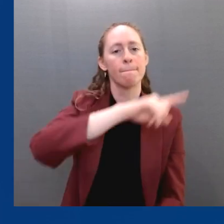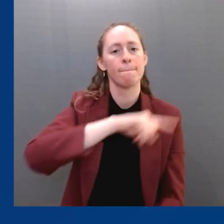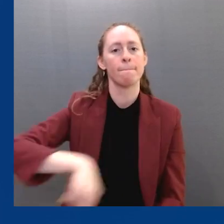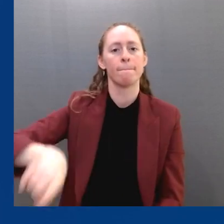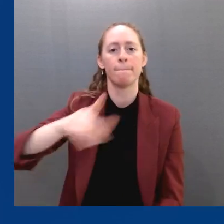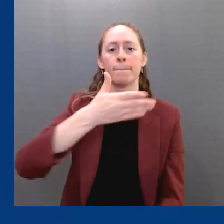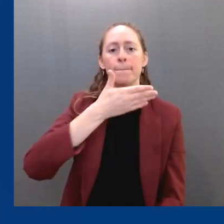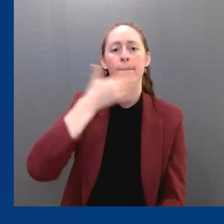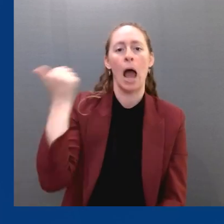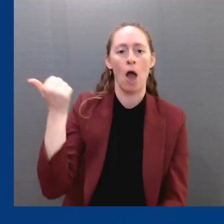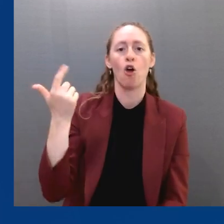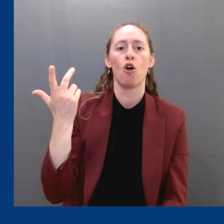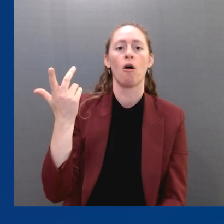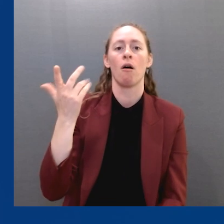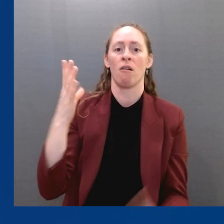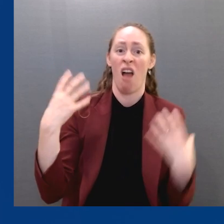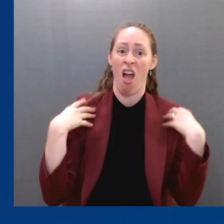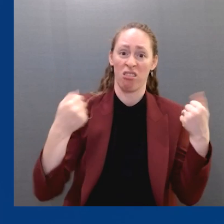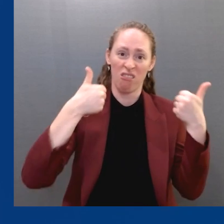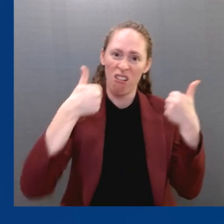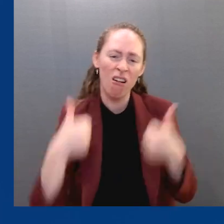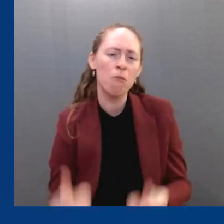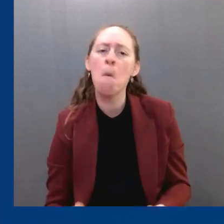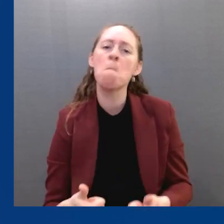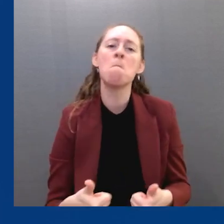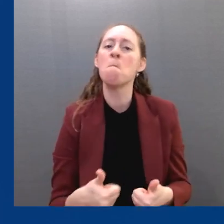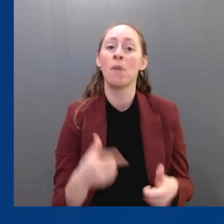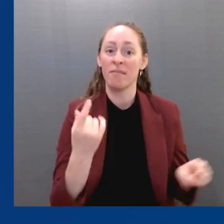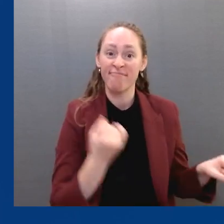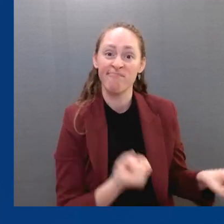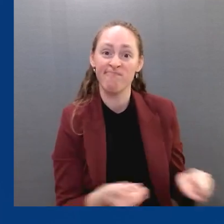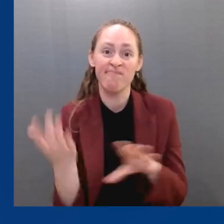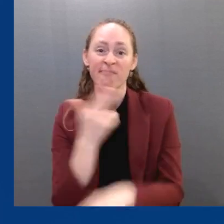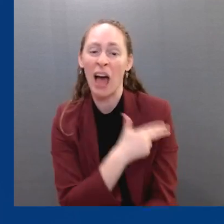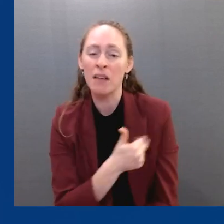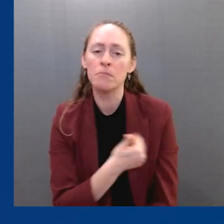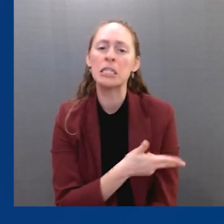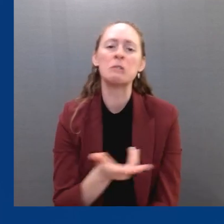And there are very few things we do in medicine that have the kind of benefit that we see from that extra shot.